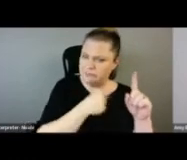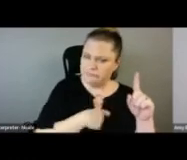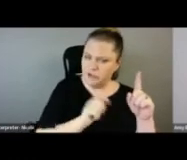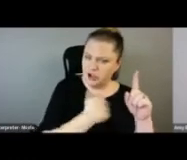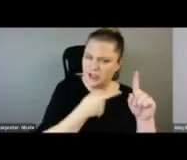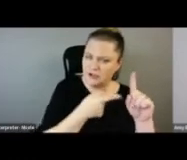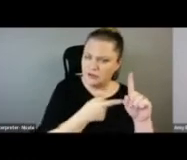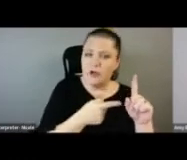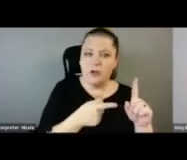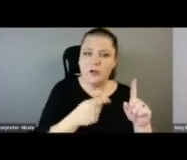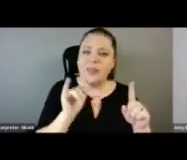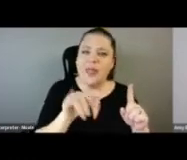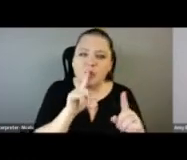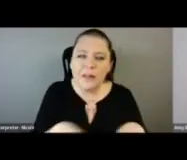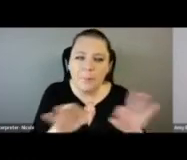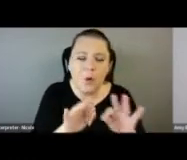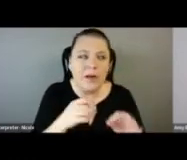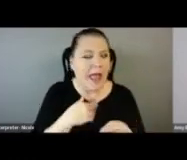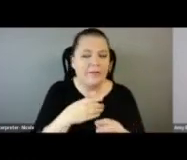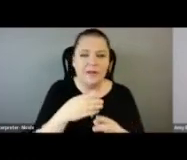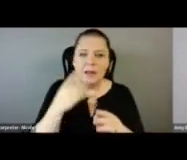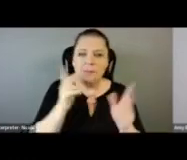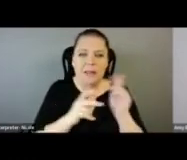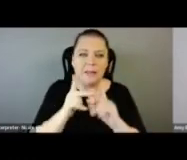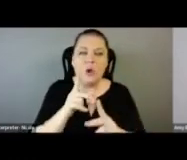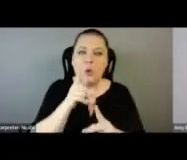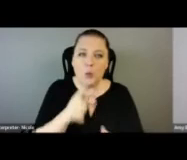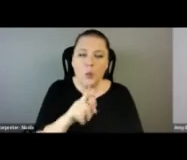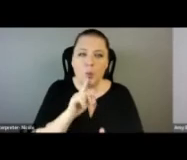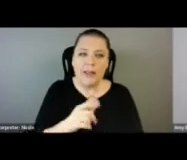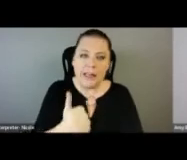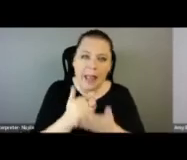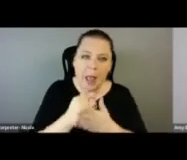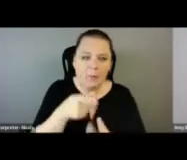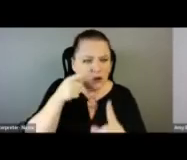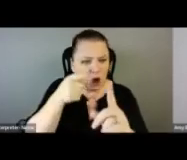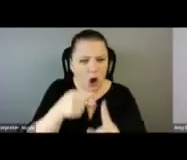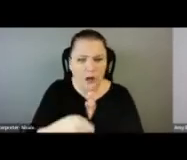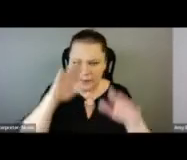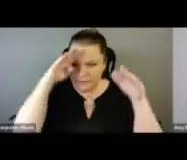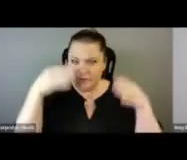targeted effort and focus in these areas, has really been amazing to watch. Conversations